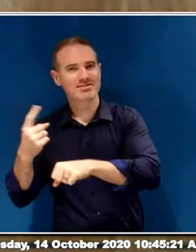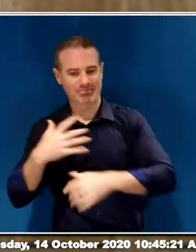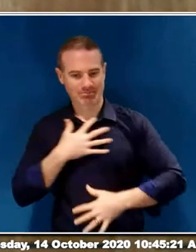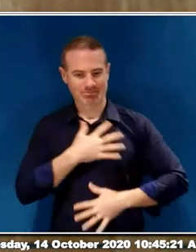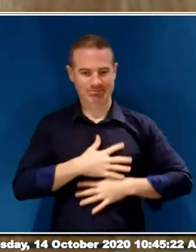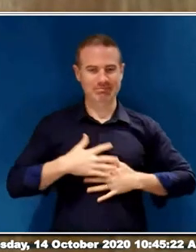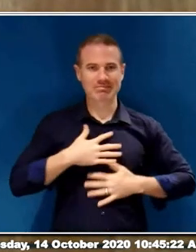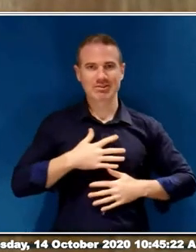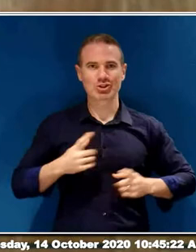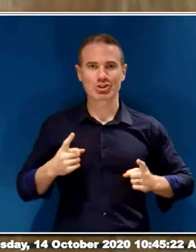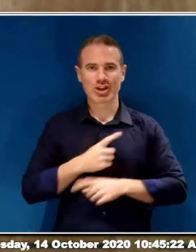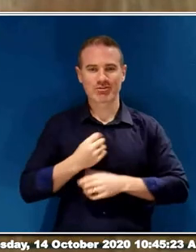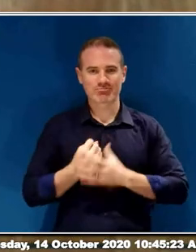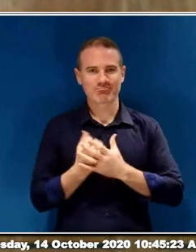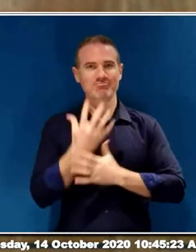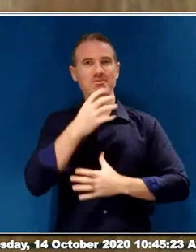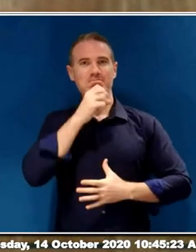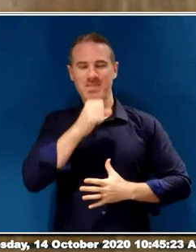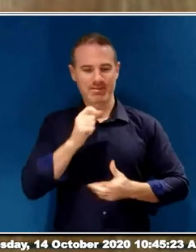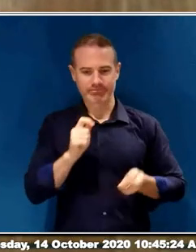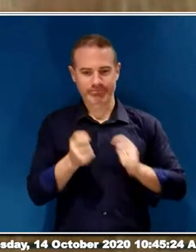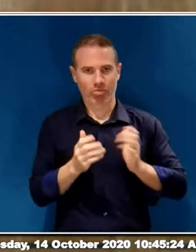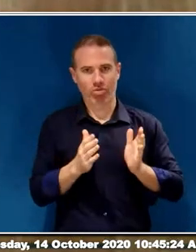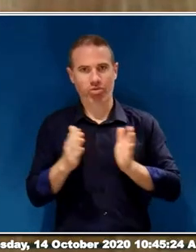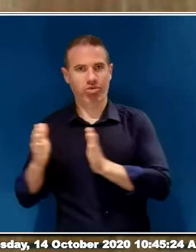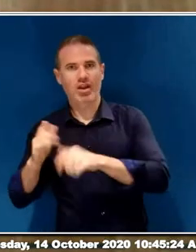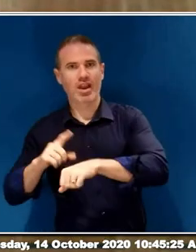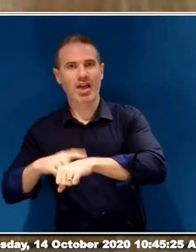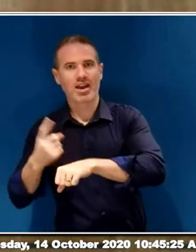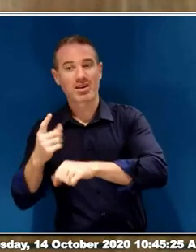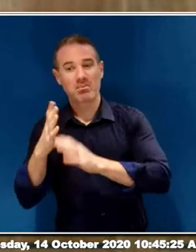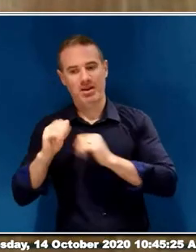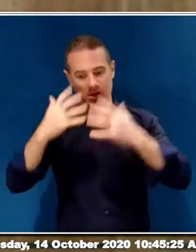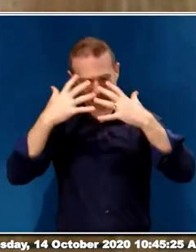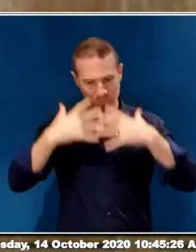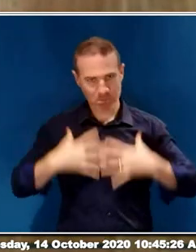to be able to manufacture luteinising stimulating hormone,